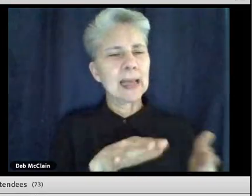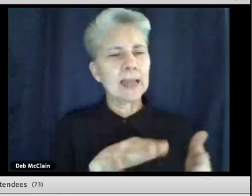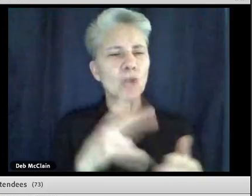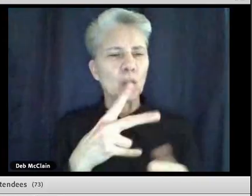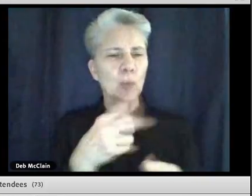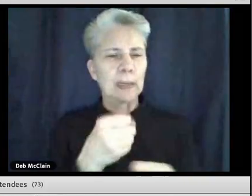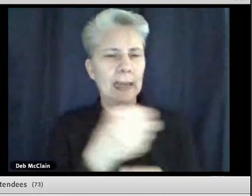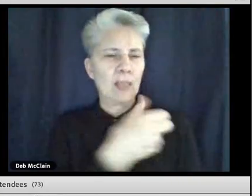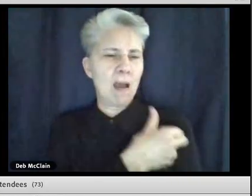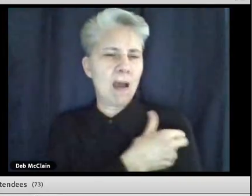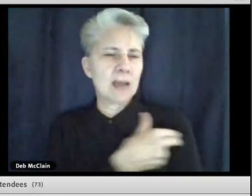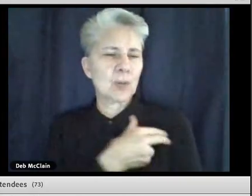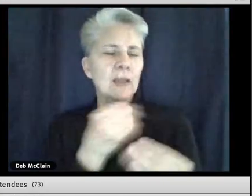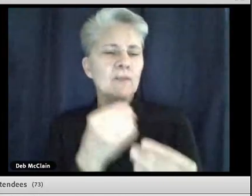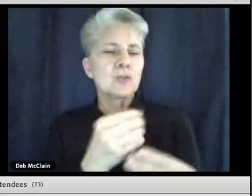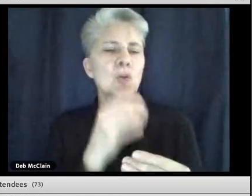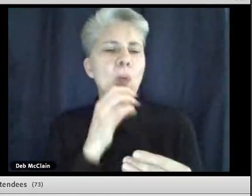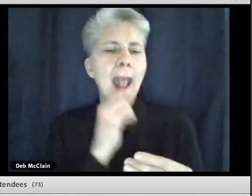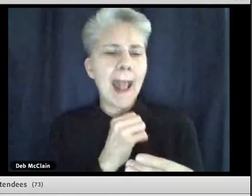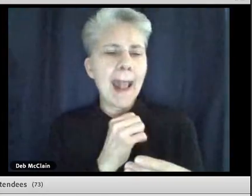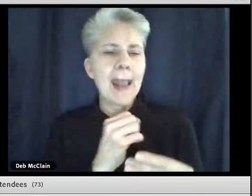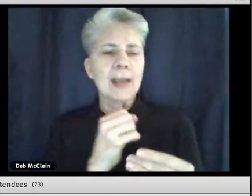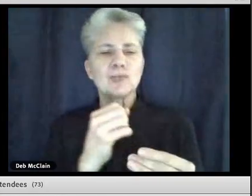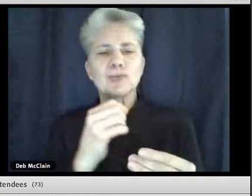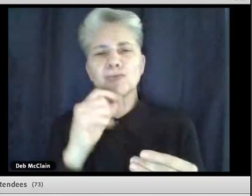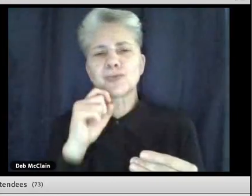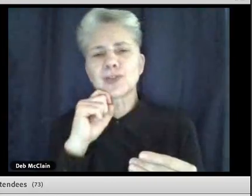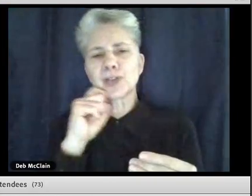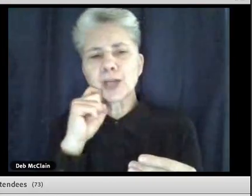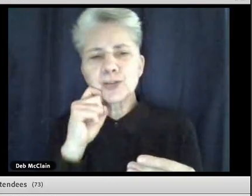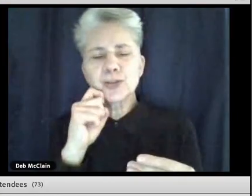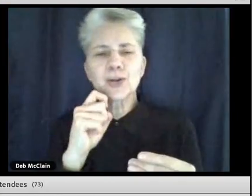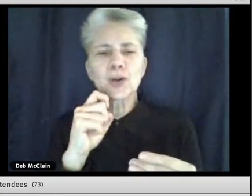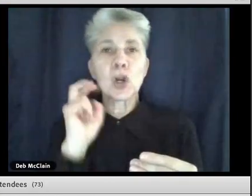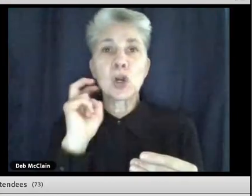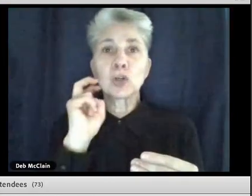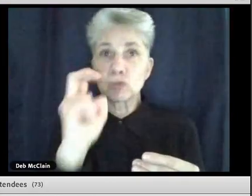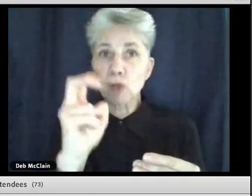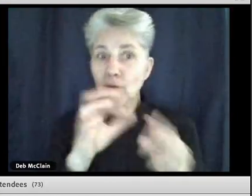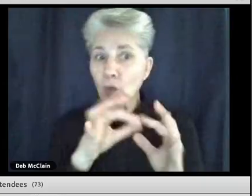It gives you some age breakdown, some gender, whether or not it was travel-related, things like that.